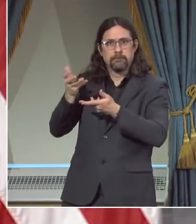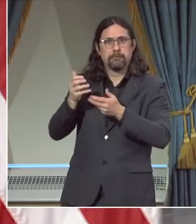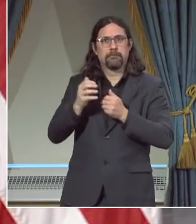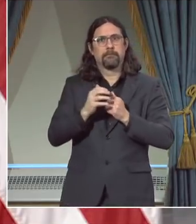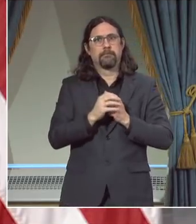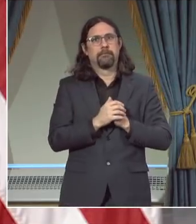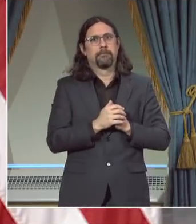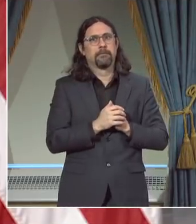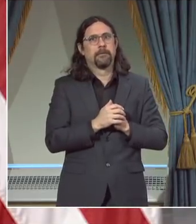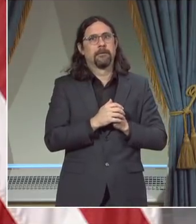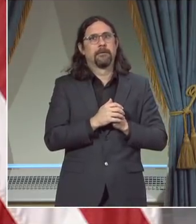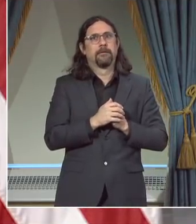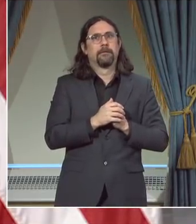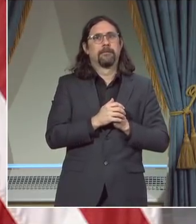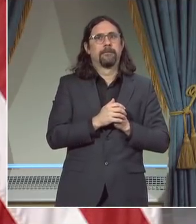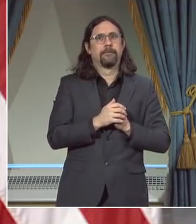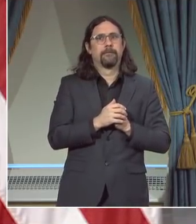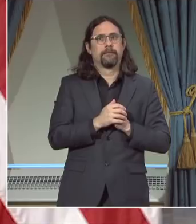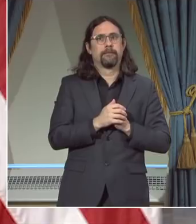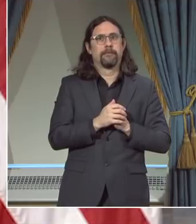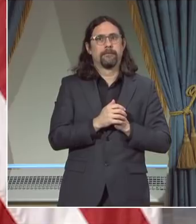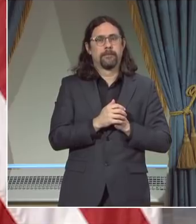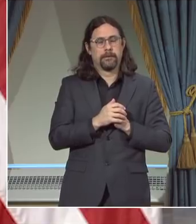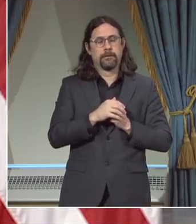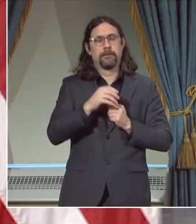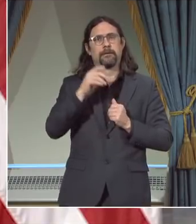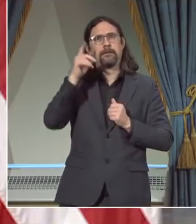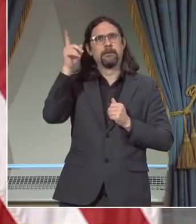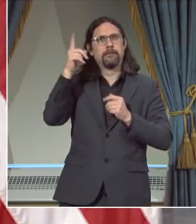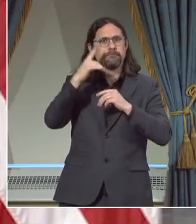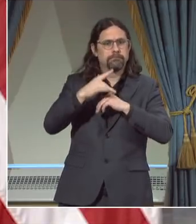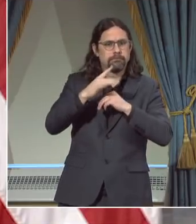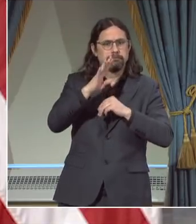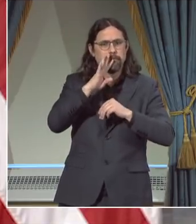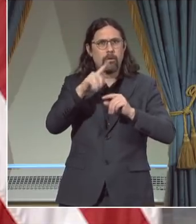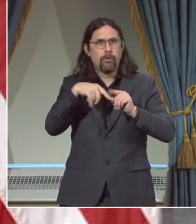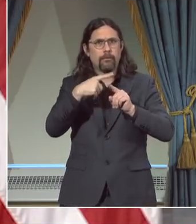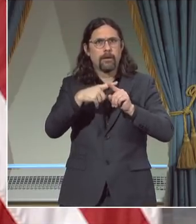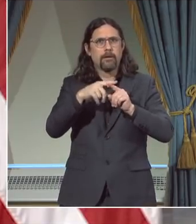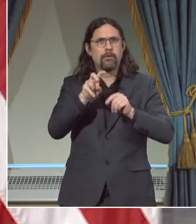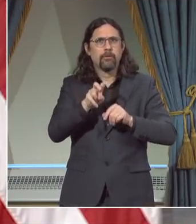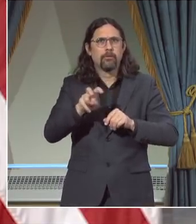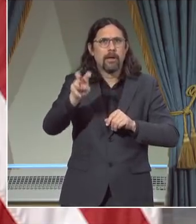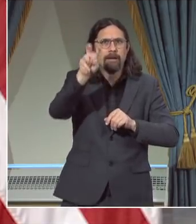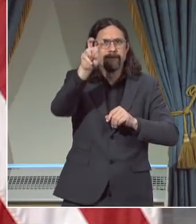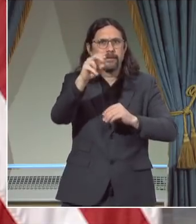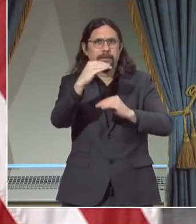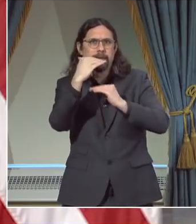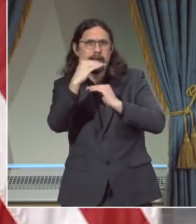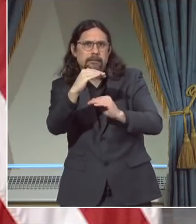BEEN SETTLED IN A WAY THAT, AGAIN, I THINK WE CAN LIVE WITH.